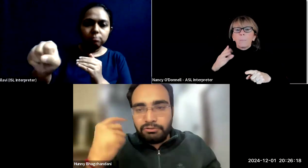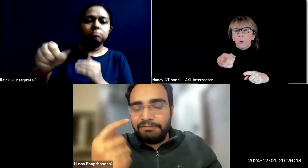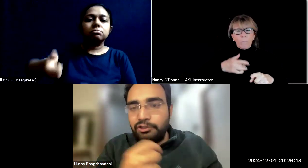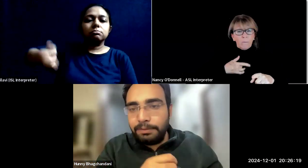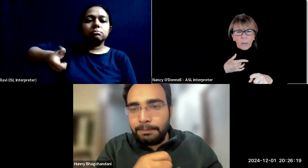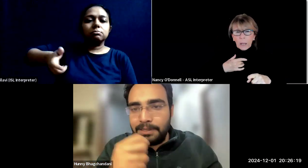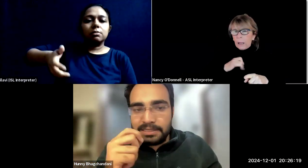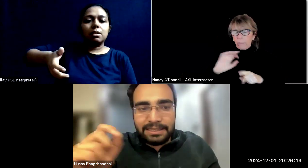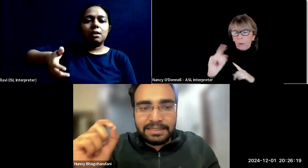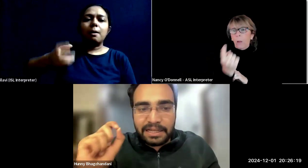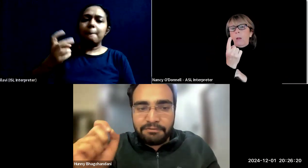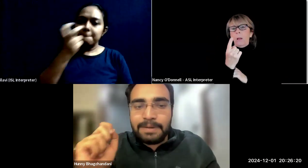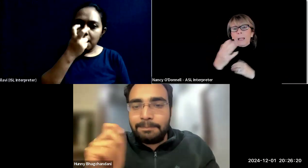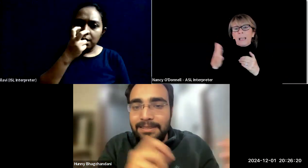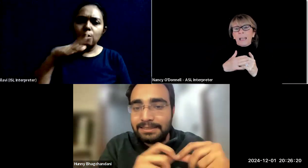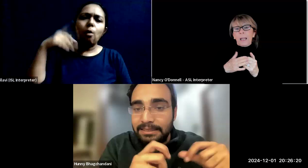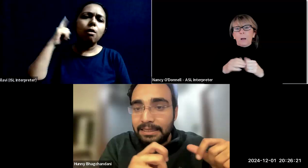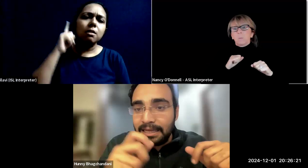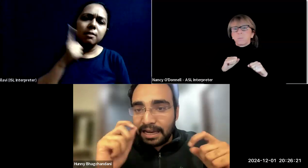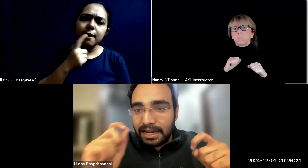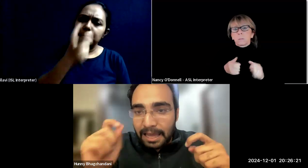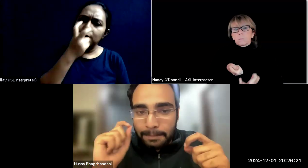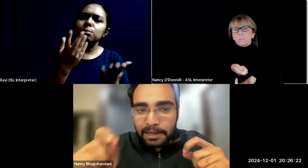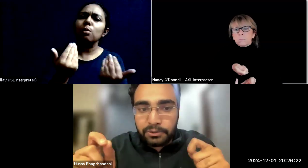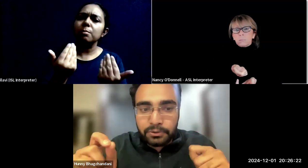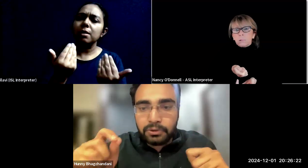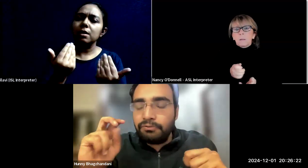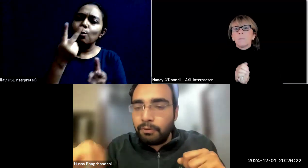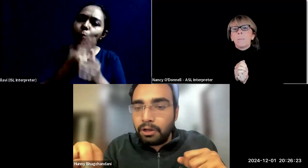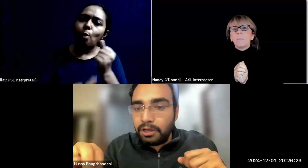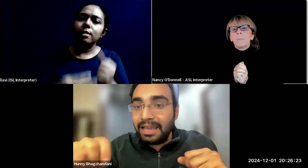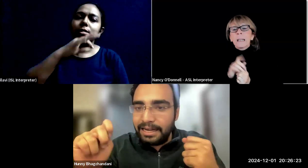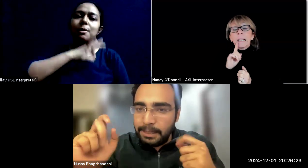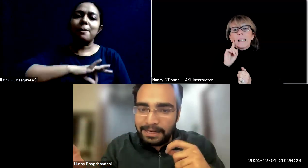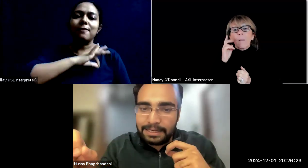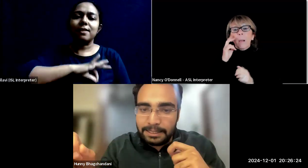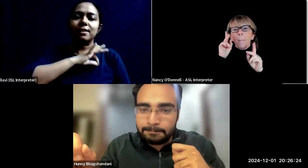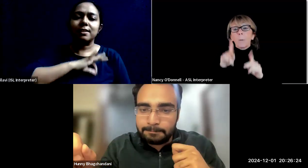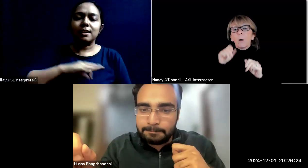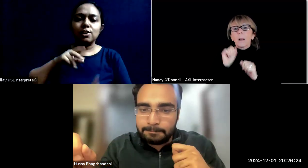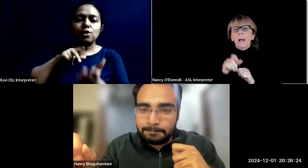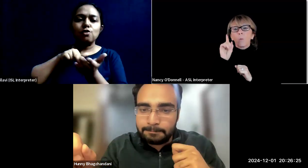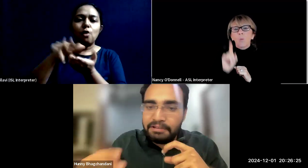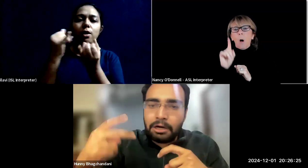So a visually impaired person and the deaf blind person will be able to walk independently